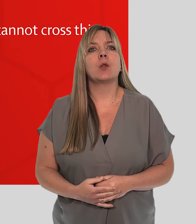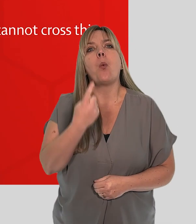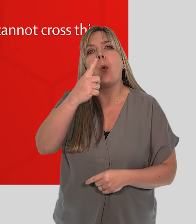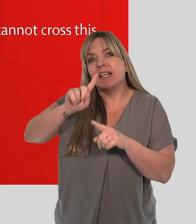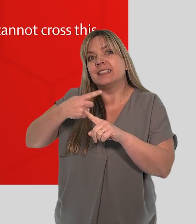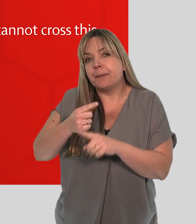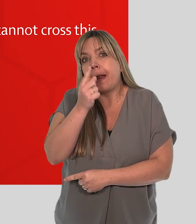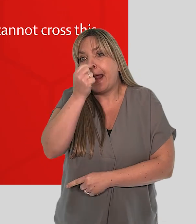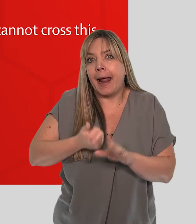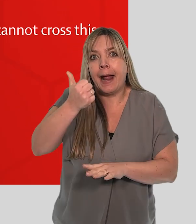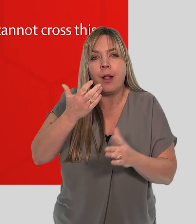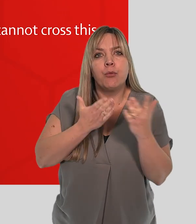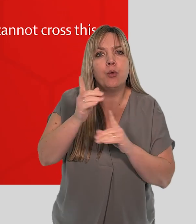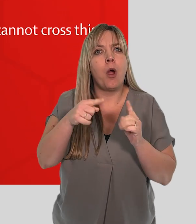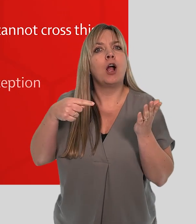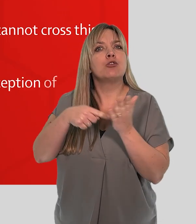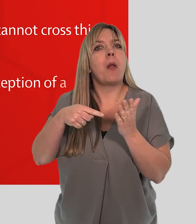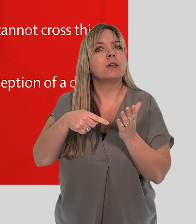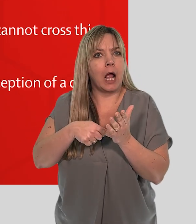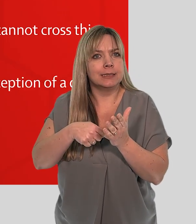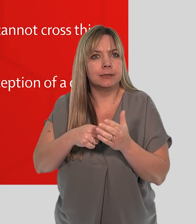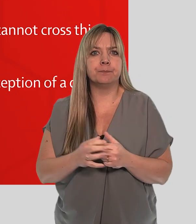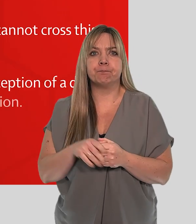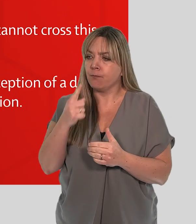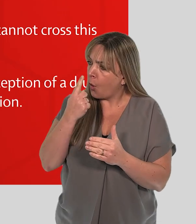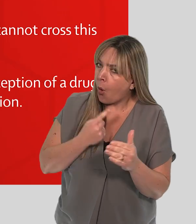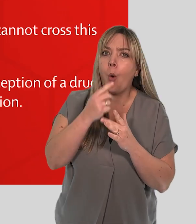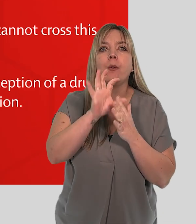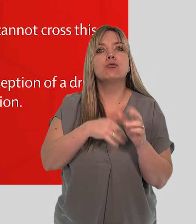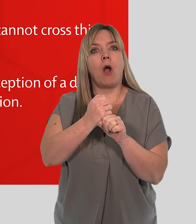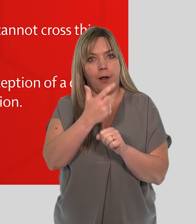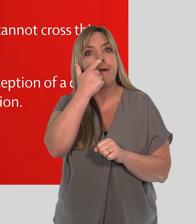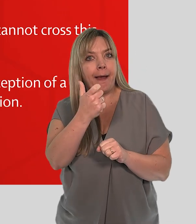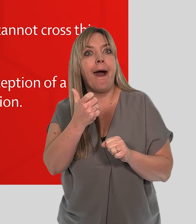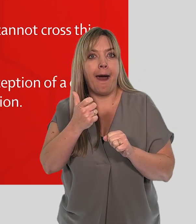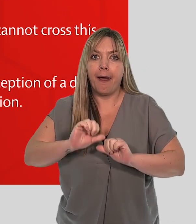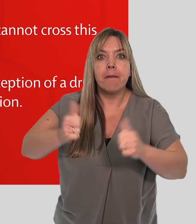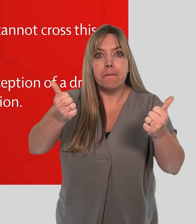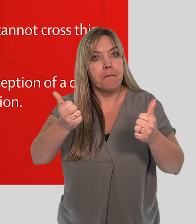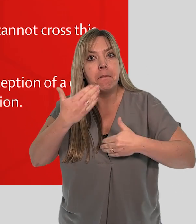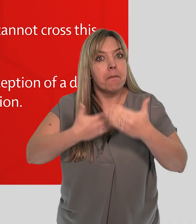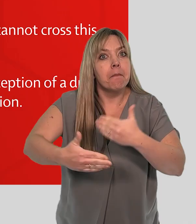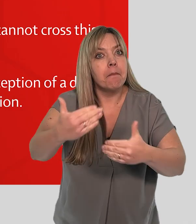One exception to that is Temozolomide, the only drug that has really been recently shown to have some efficacy,